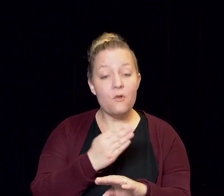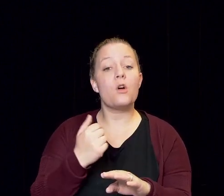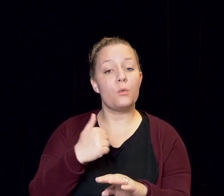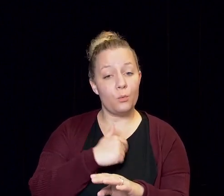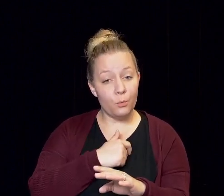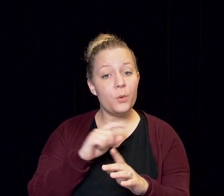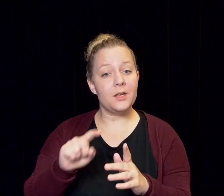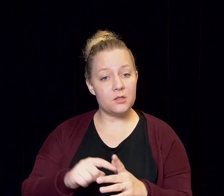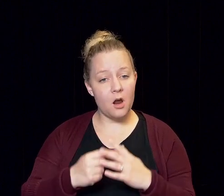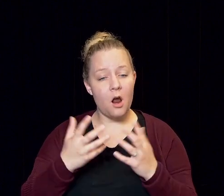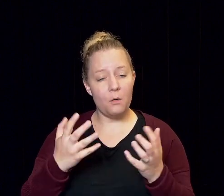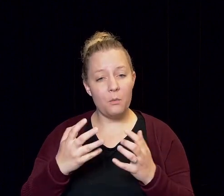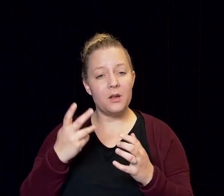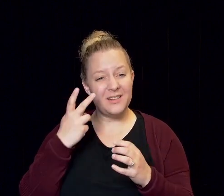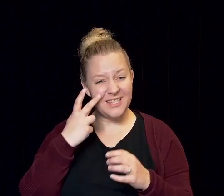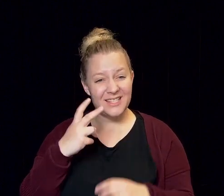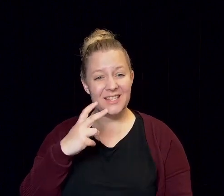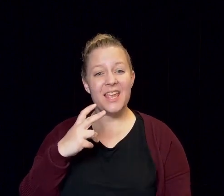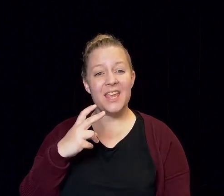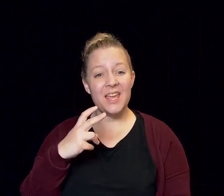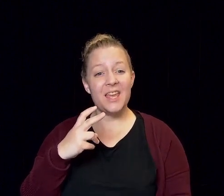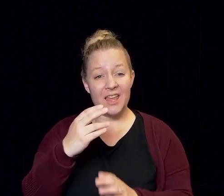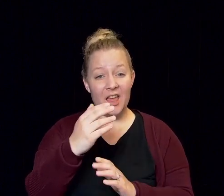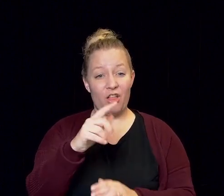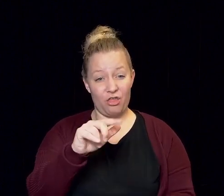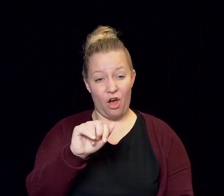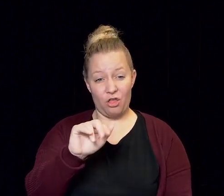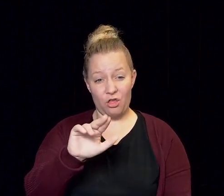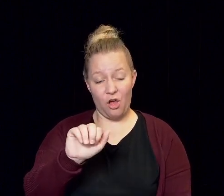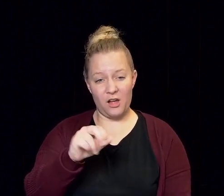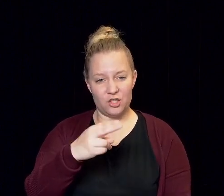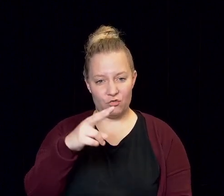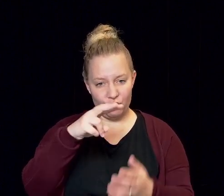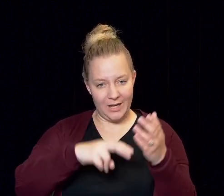would like you to look at the Launch, read each scenario and decide whether you think that